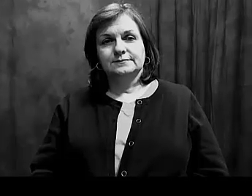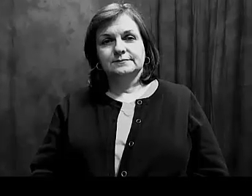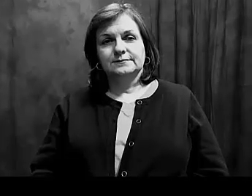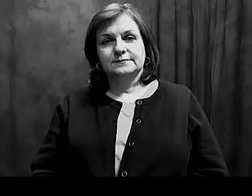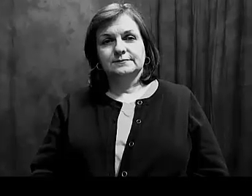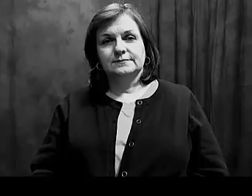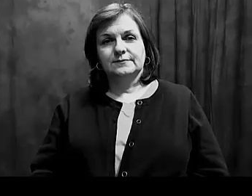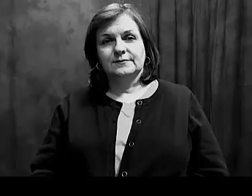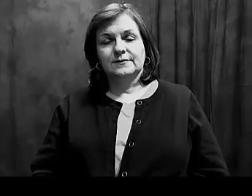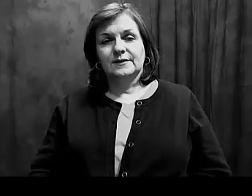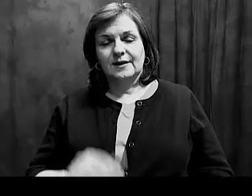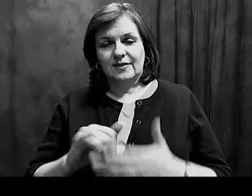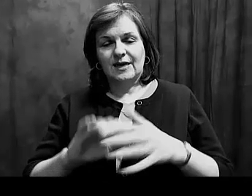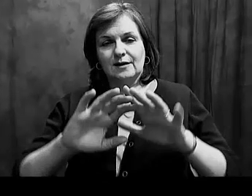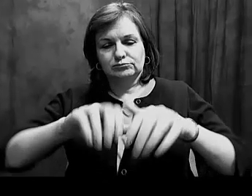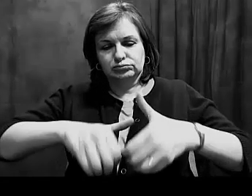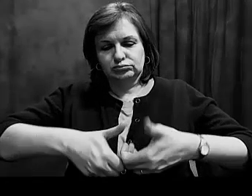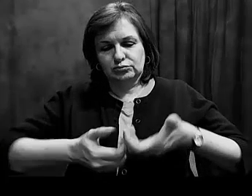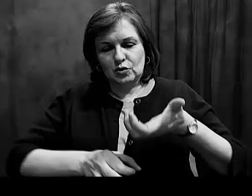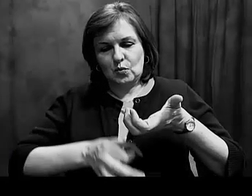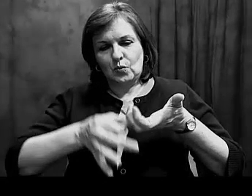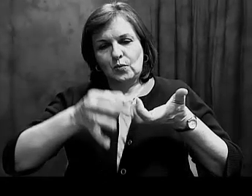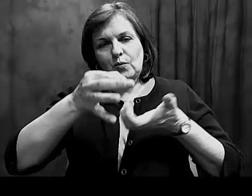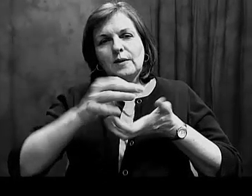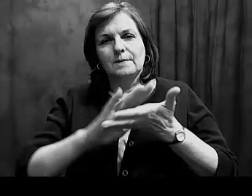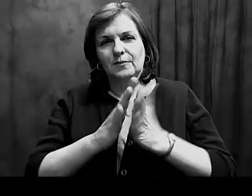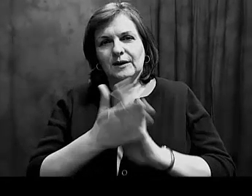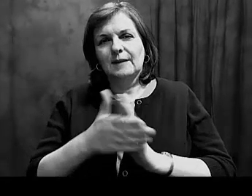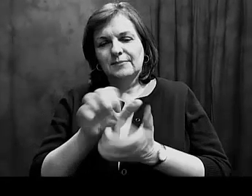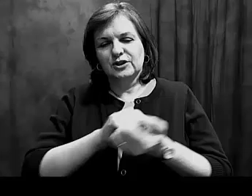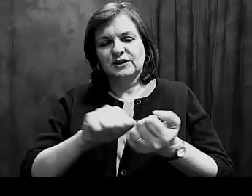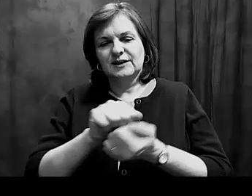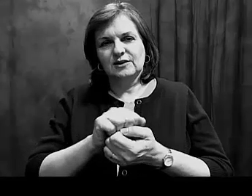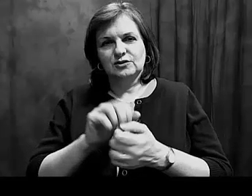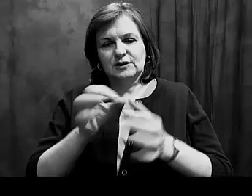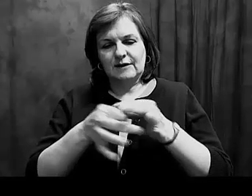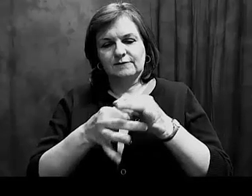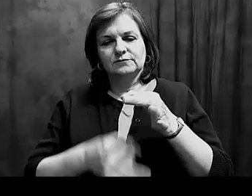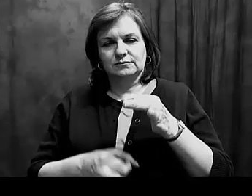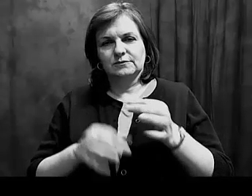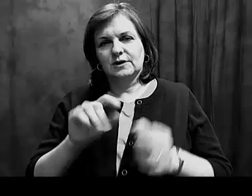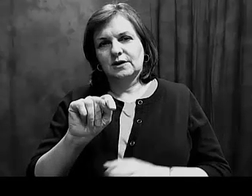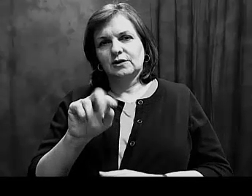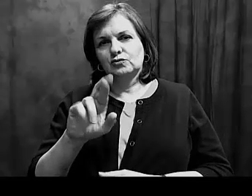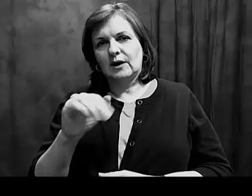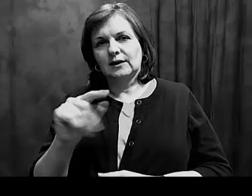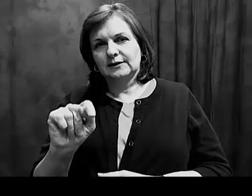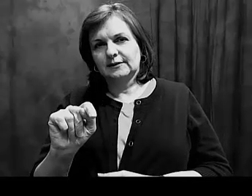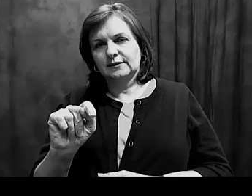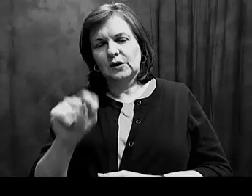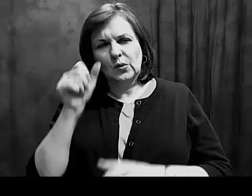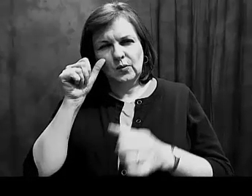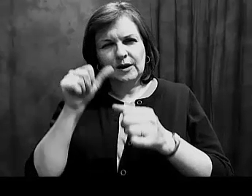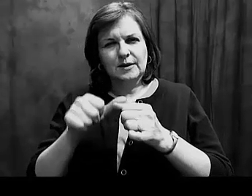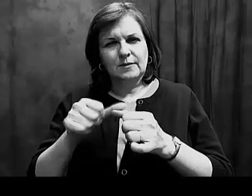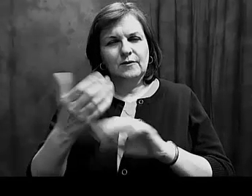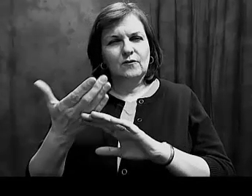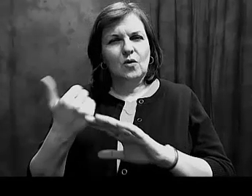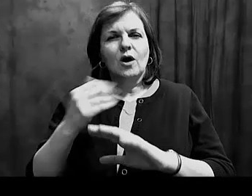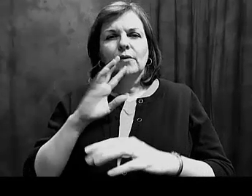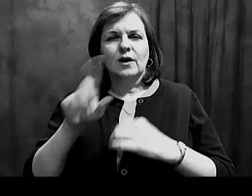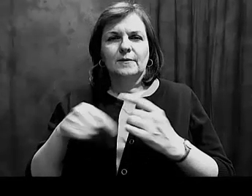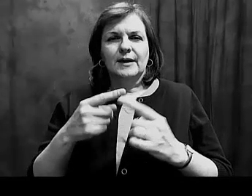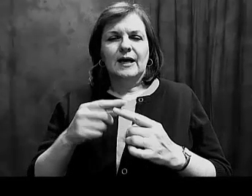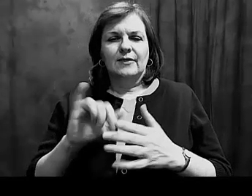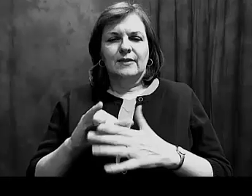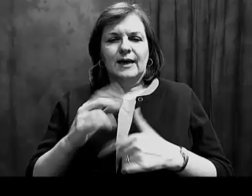which is going to be the formation of our early digestive tract now if you remember when we focused on the sort of development before